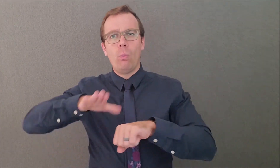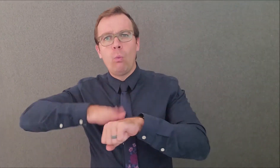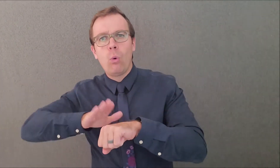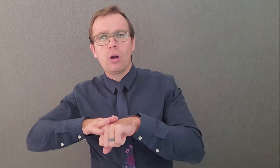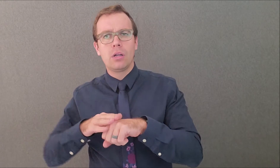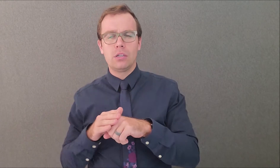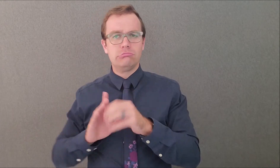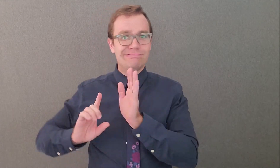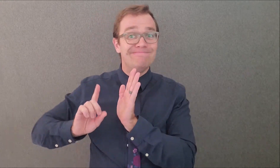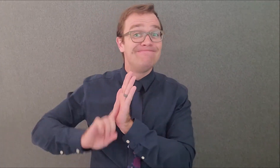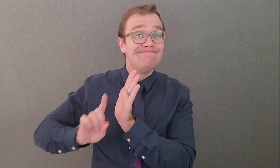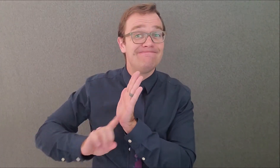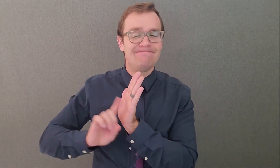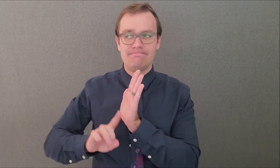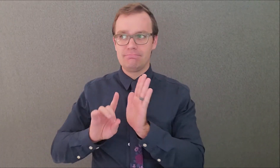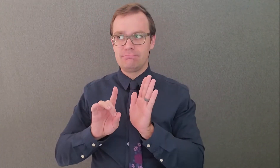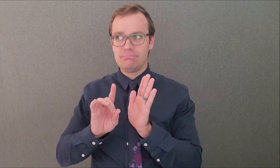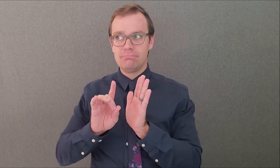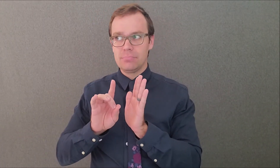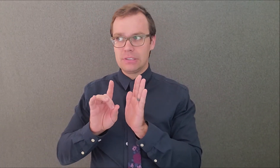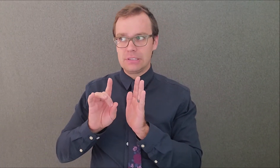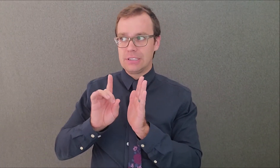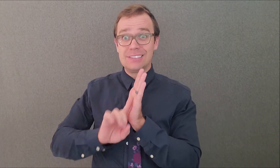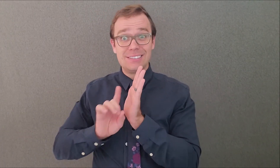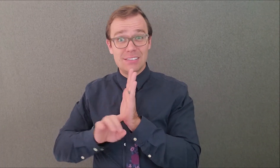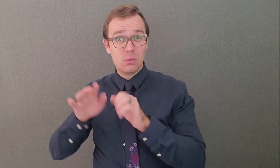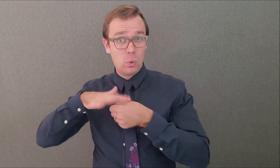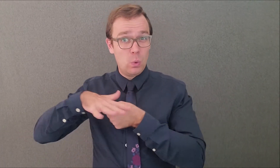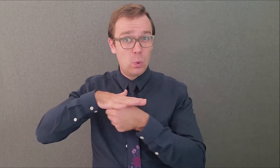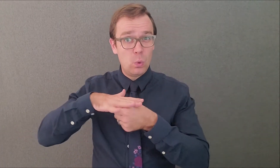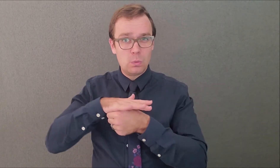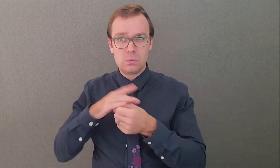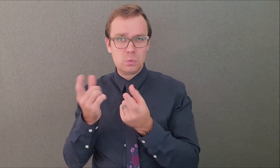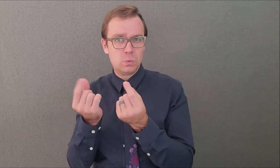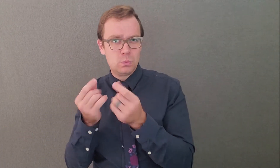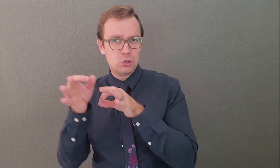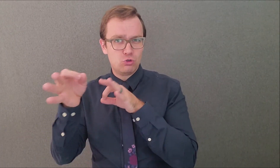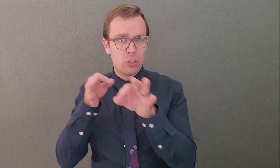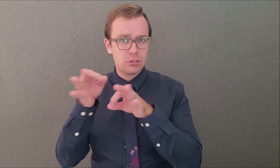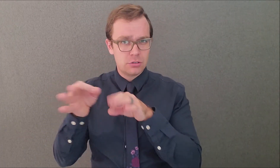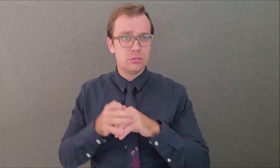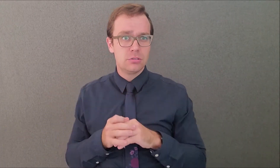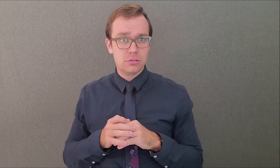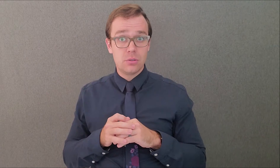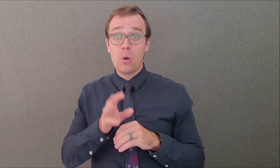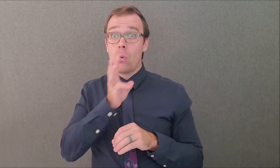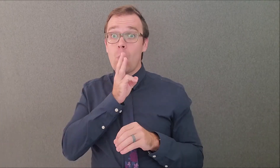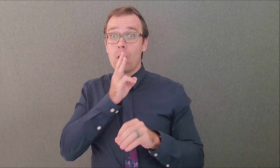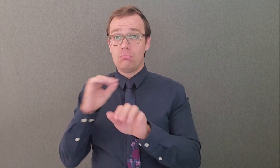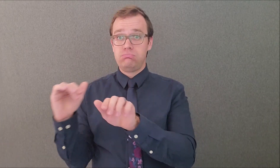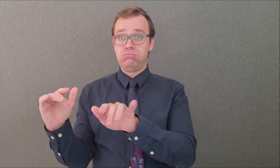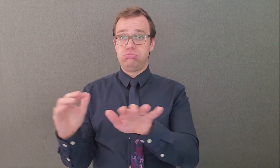and expert informed advice as soon as possible. Avoid moving water.